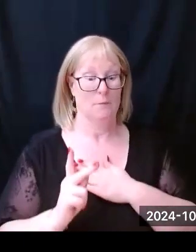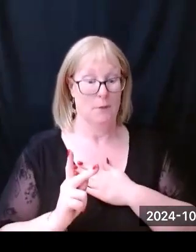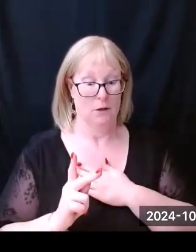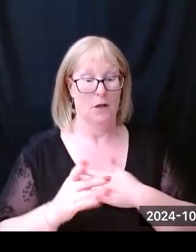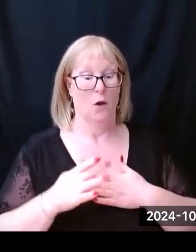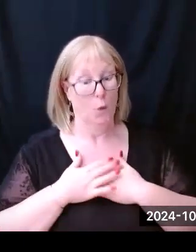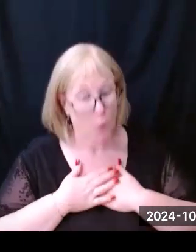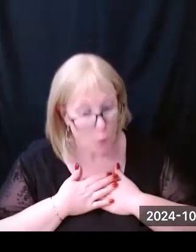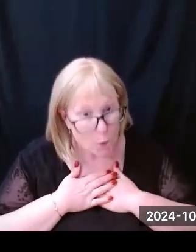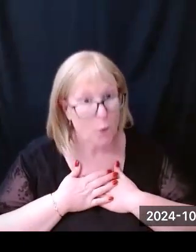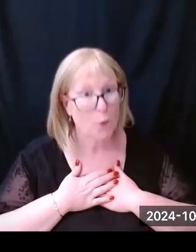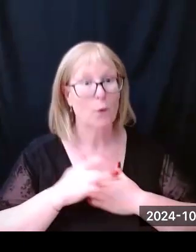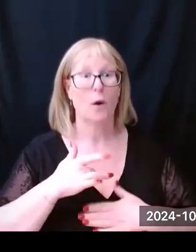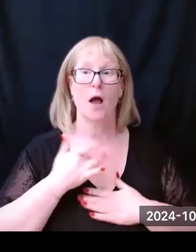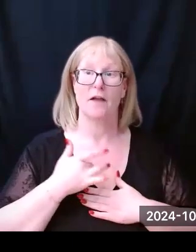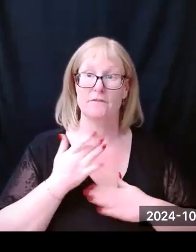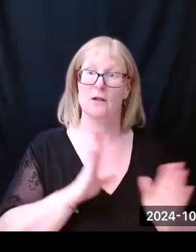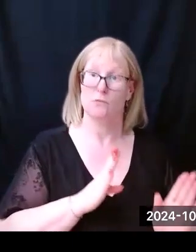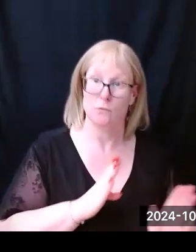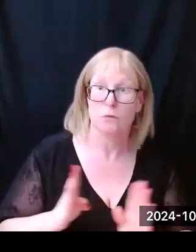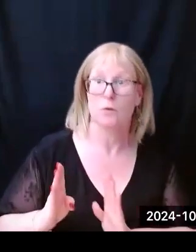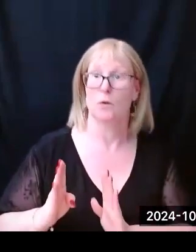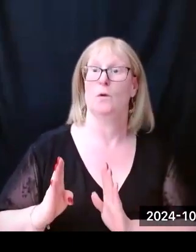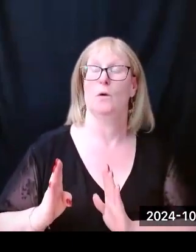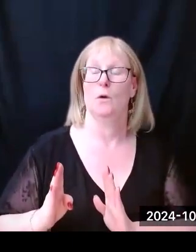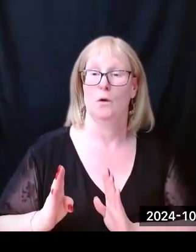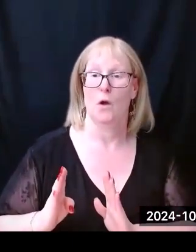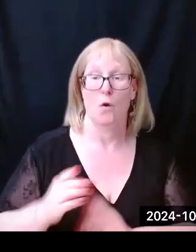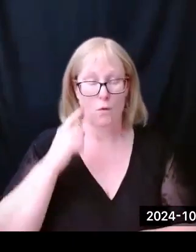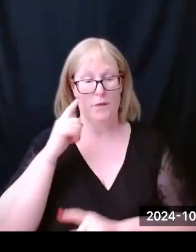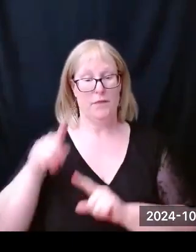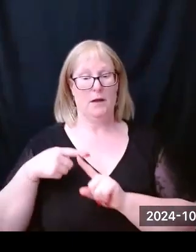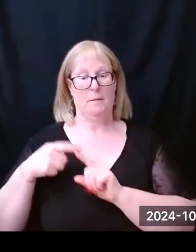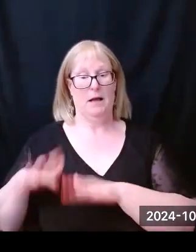When we think about what creates anxiety for everyone